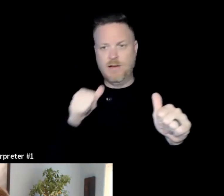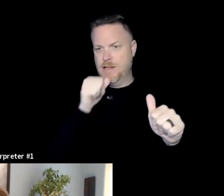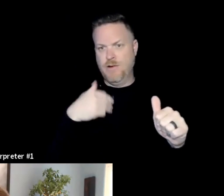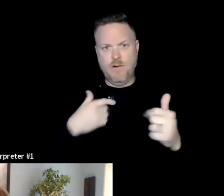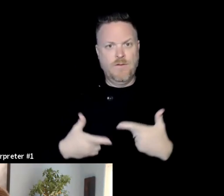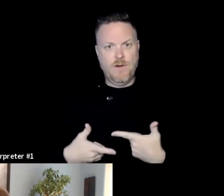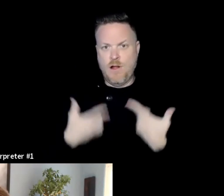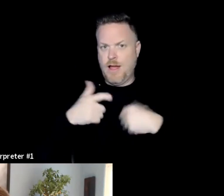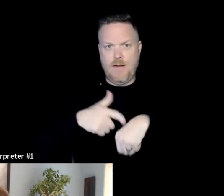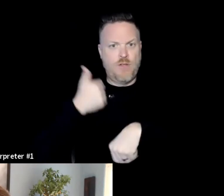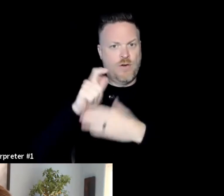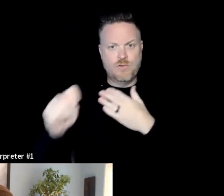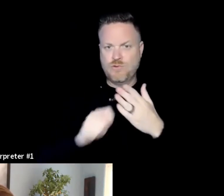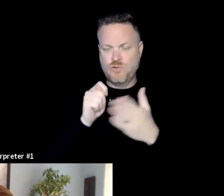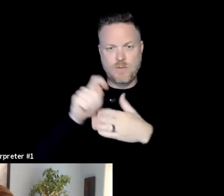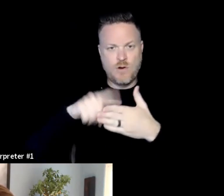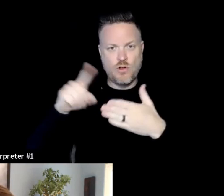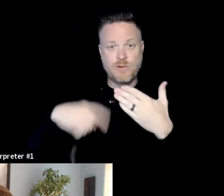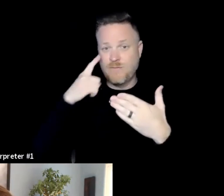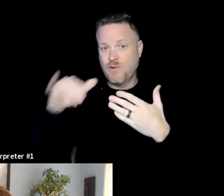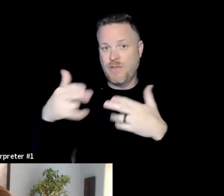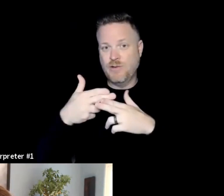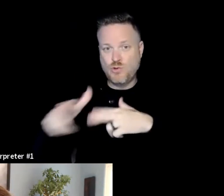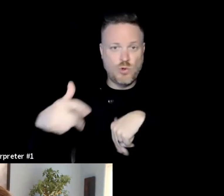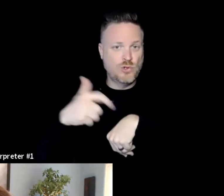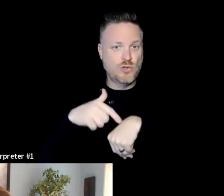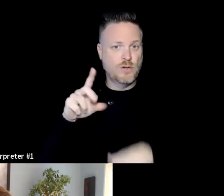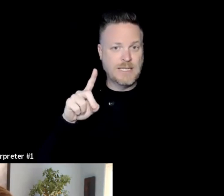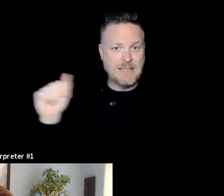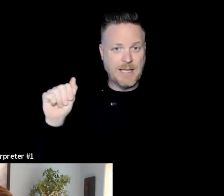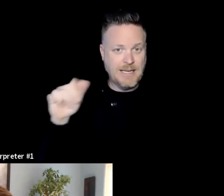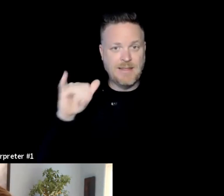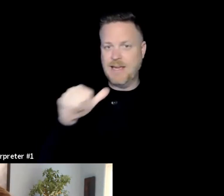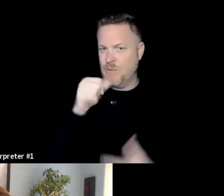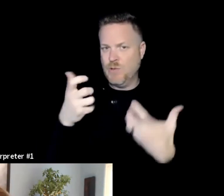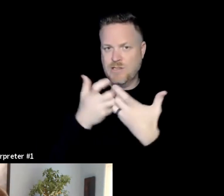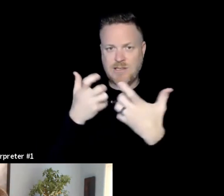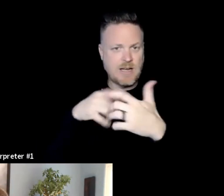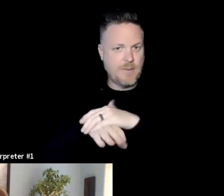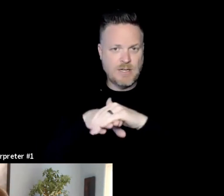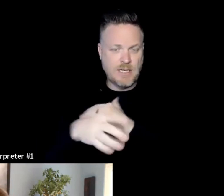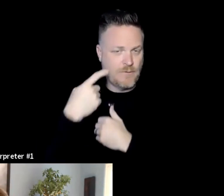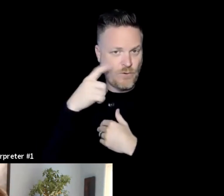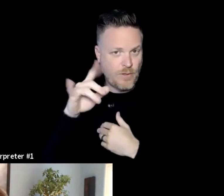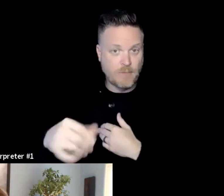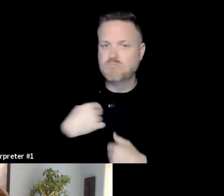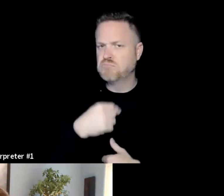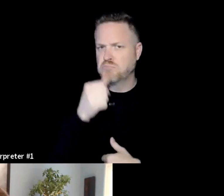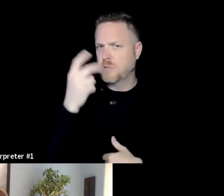very long term consequences. For a short term disability that was not accommodated for. We weren't seeing that happening voluntarily.